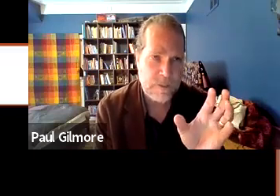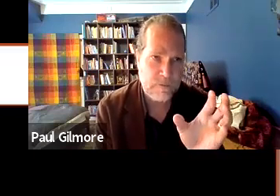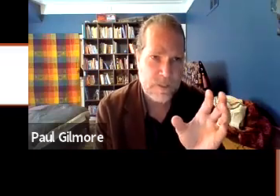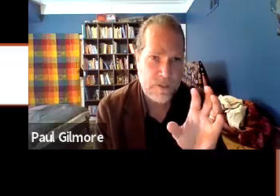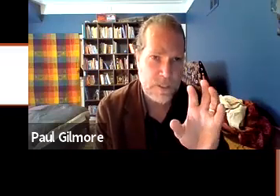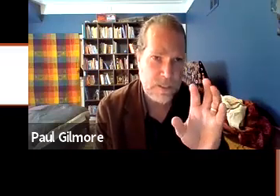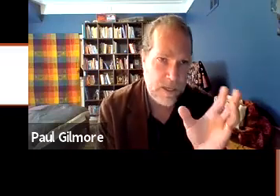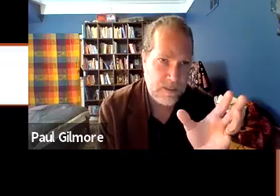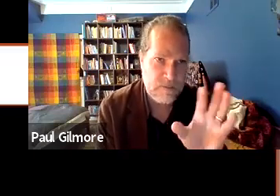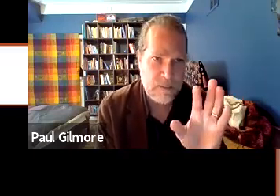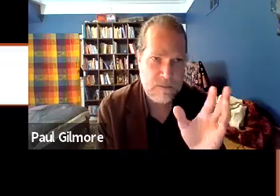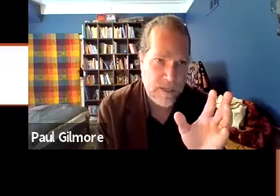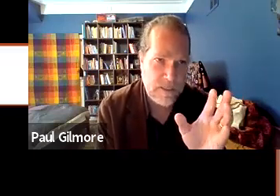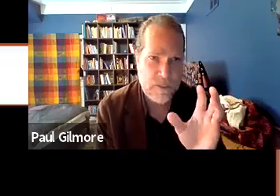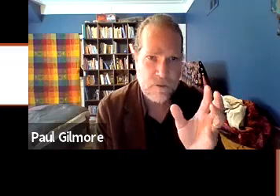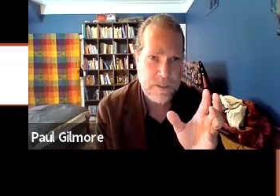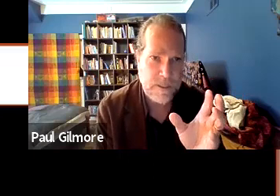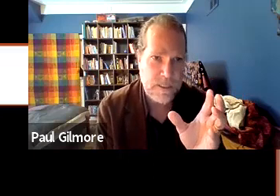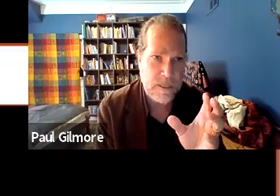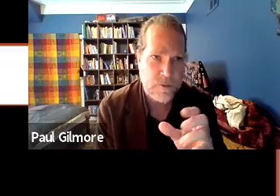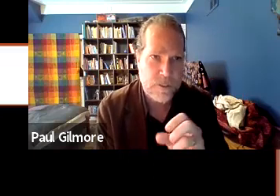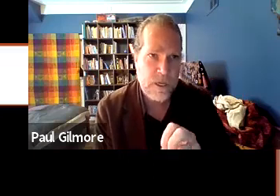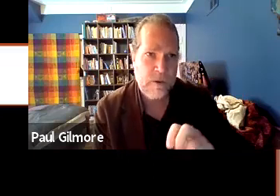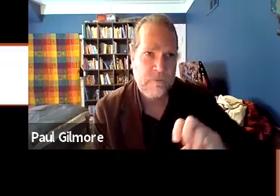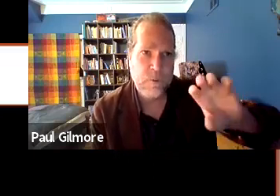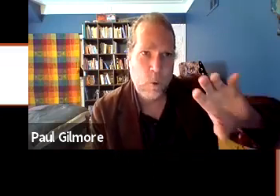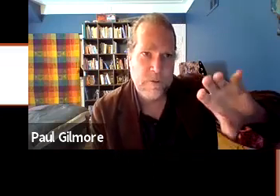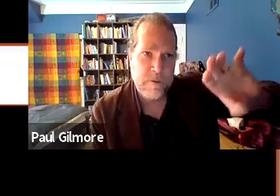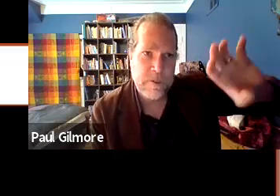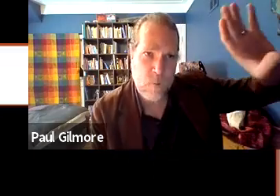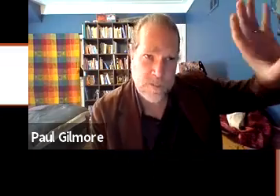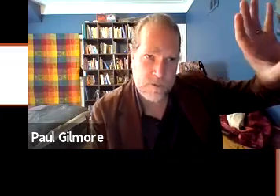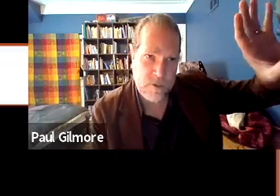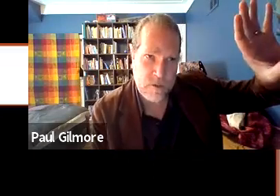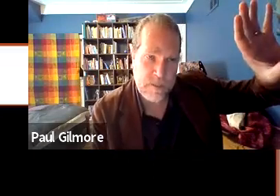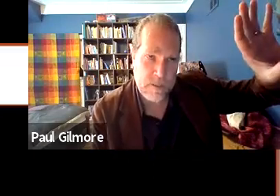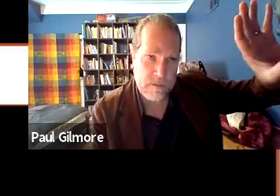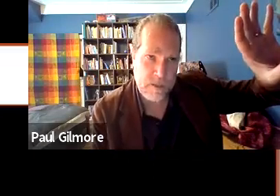the turn of the century, 1890s and early 1900s, from northern and western European